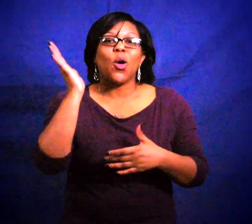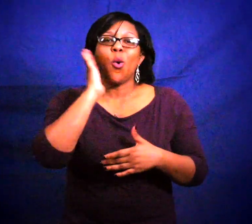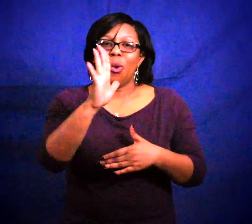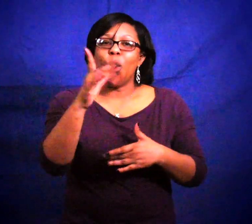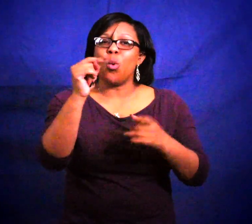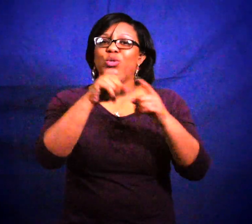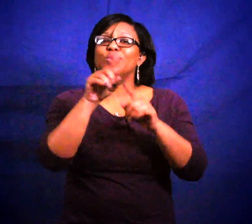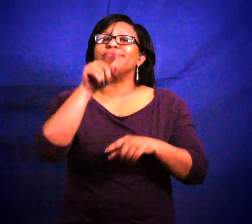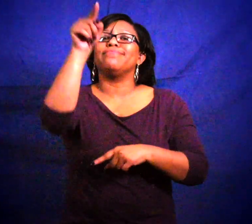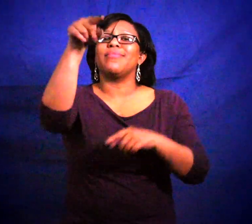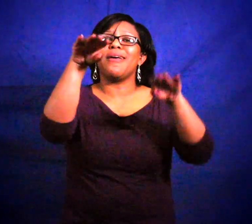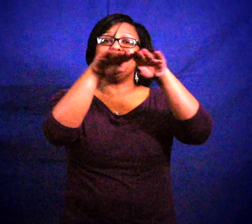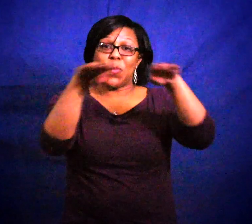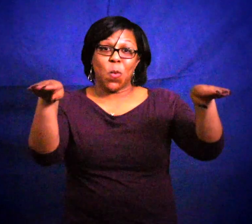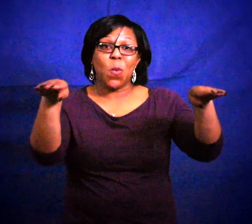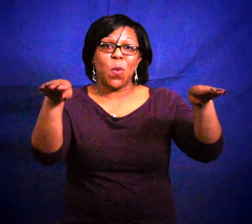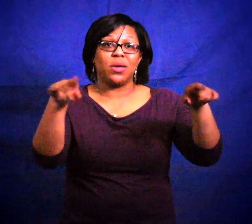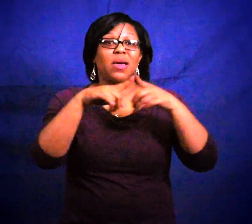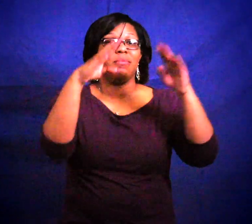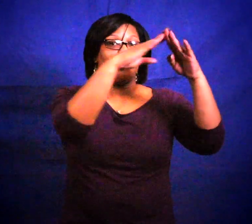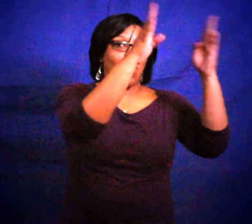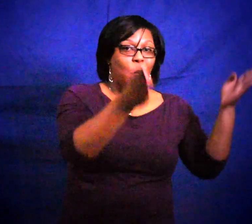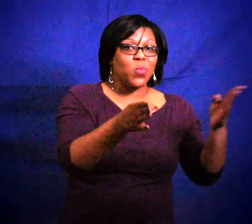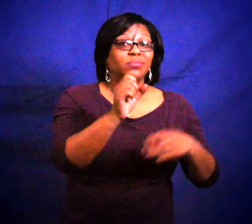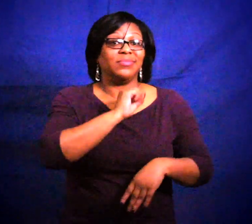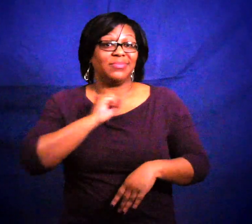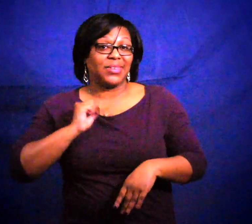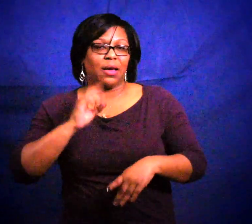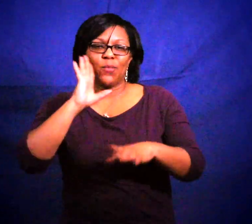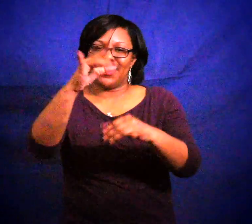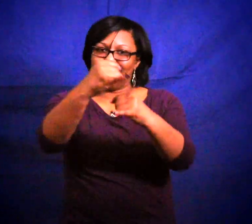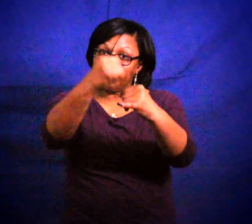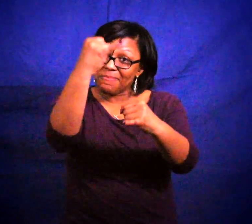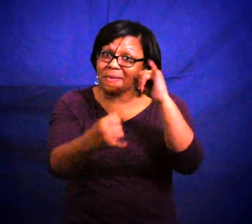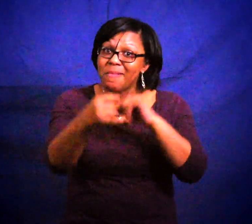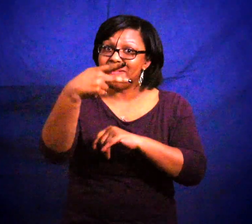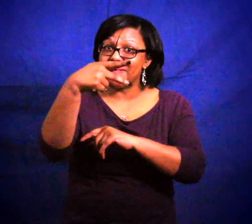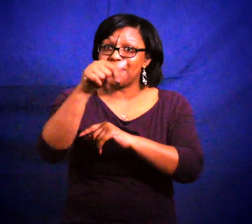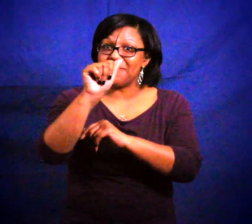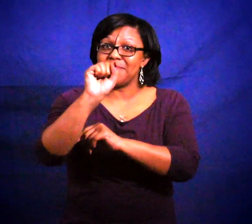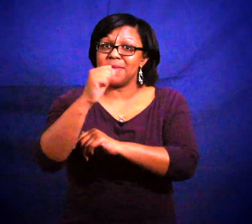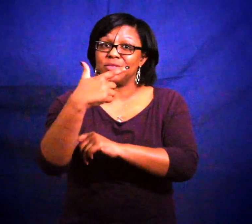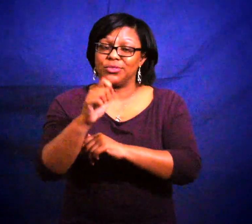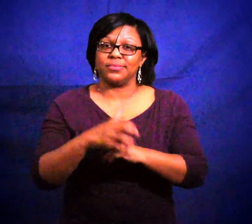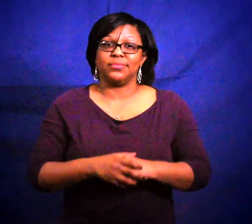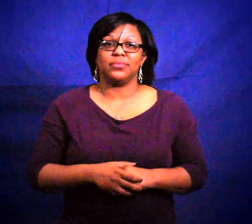they will go to the floor of the House and the Senate for final passage.